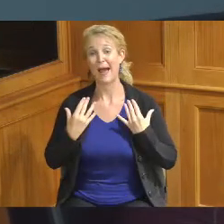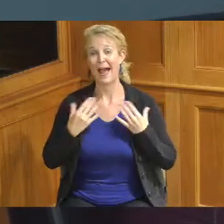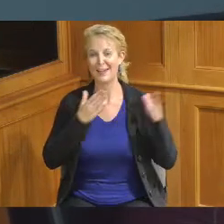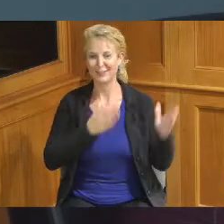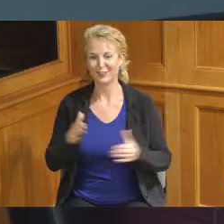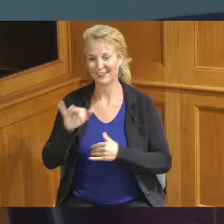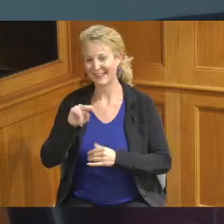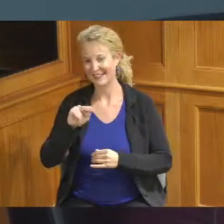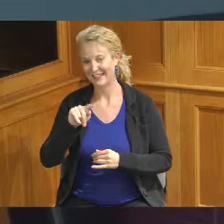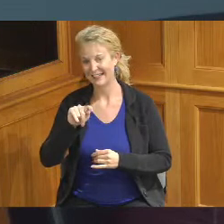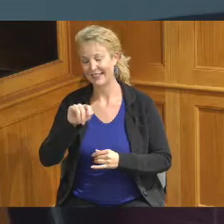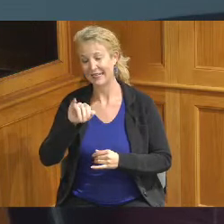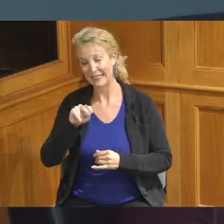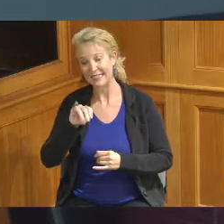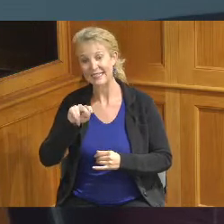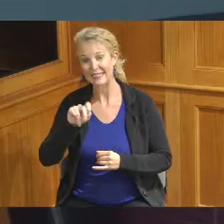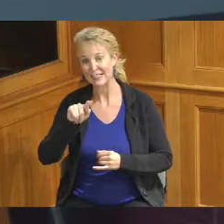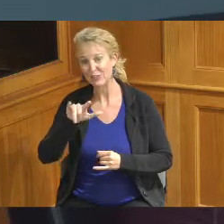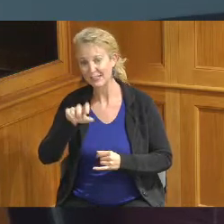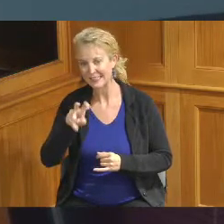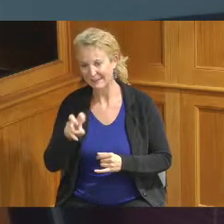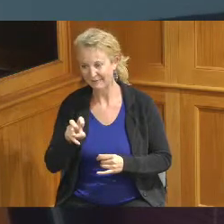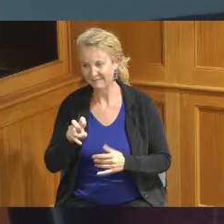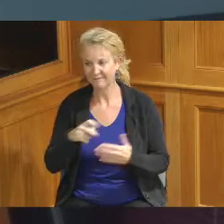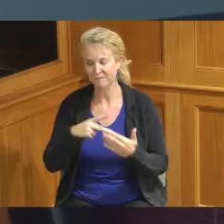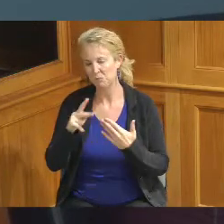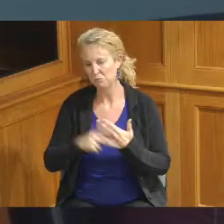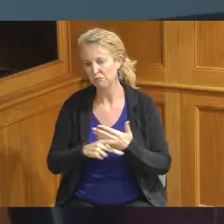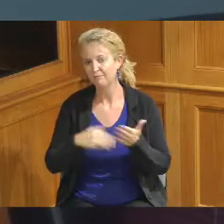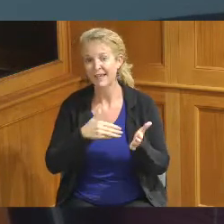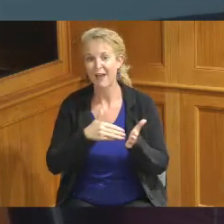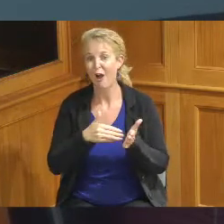because we often times of course don't see that and I thought they did a great spot I wanted to